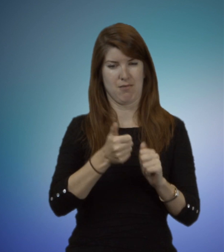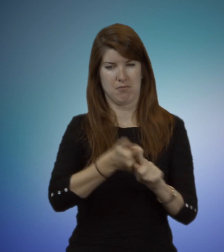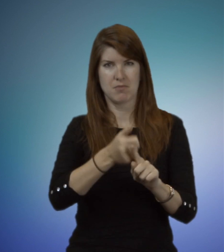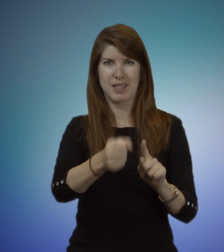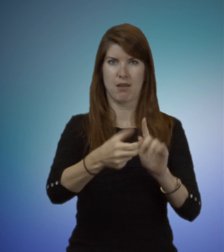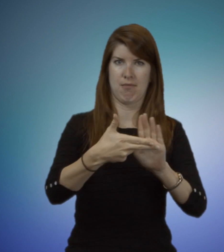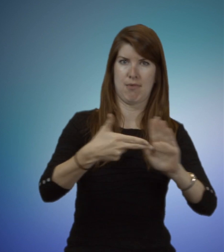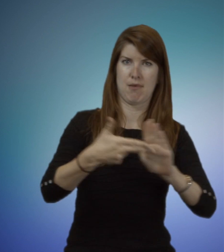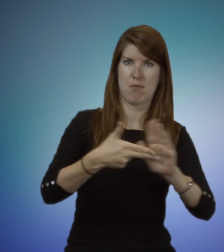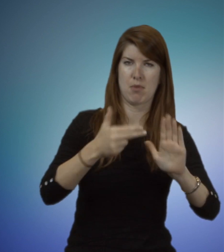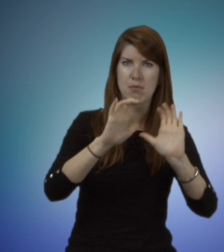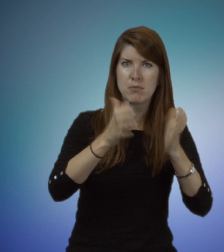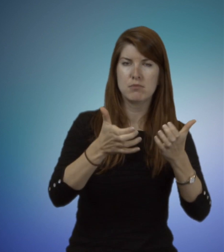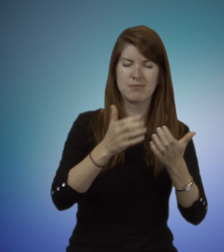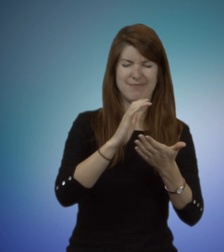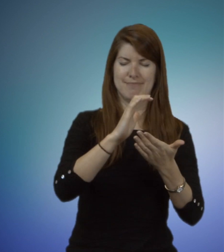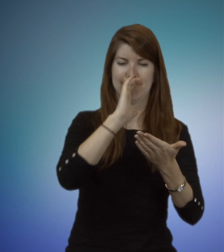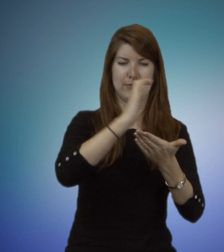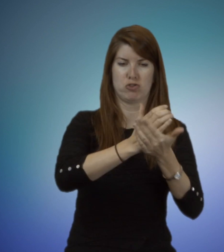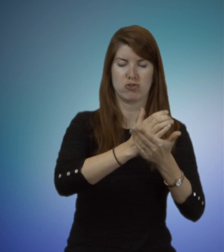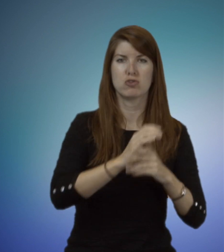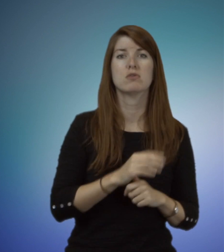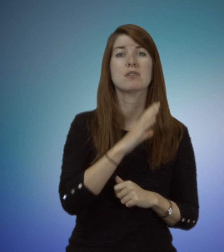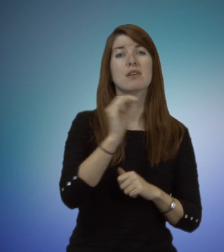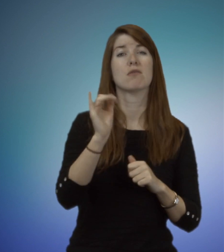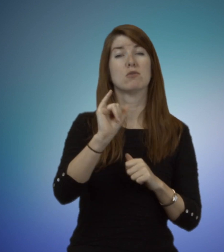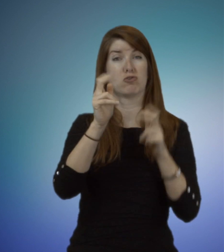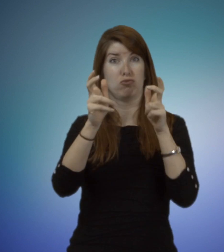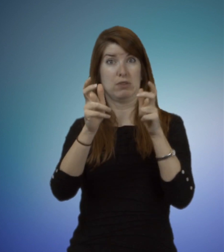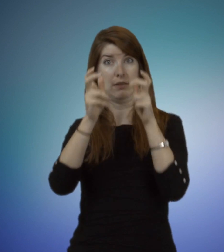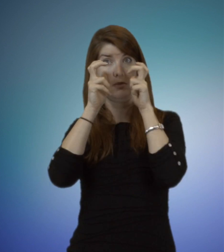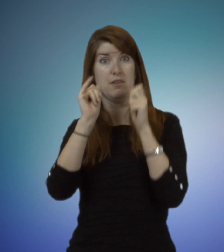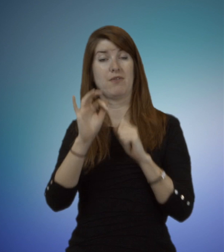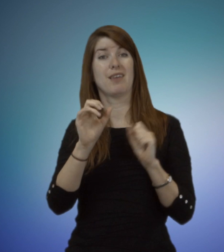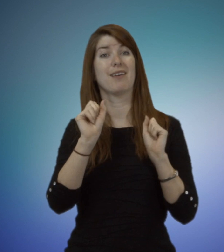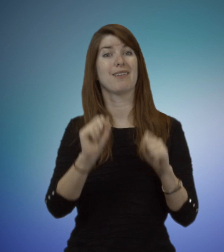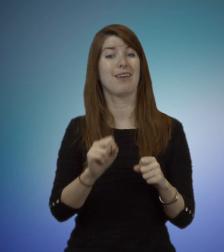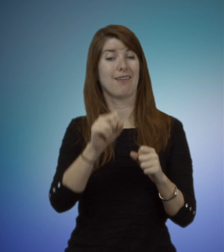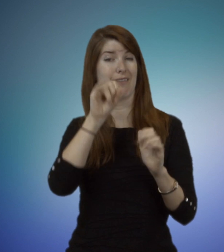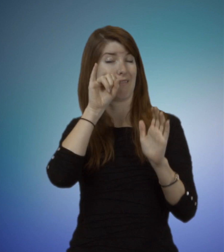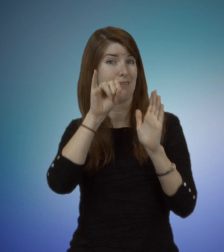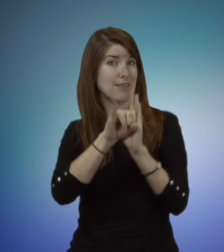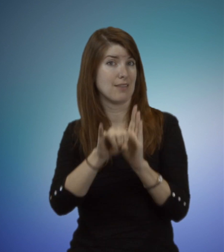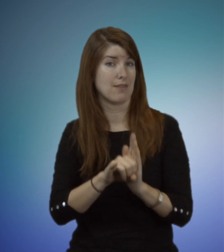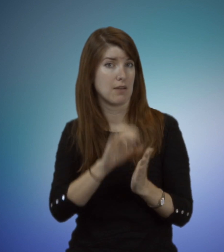if a child is able to identify pictures. So, again, when thinking through single-word vocabulary tests,